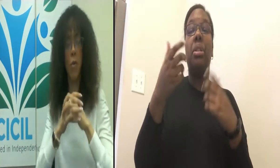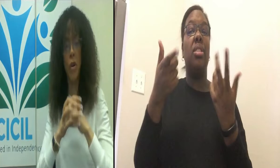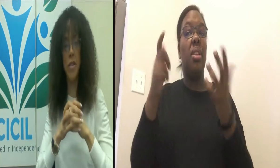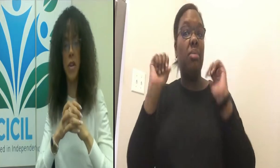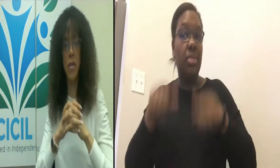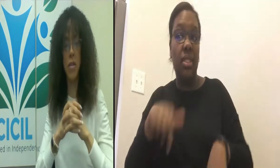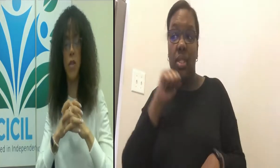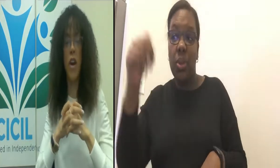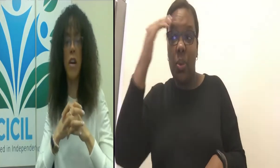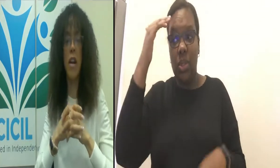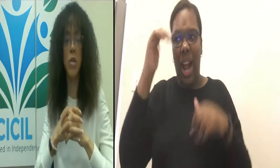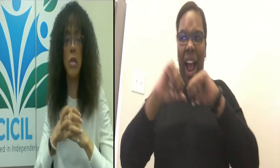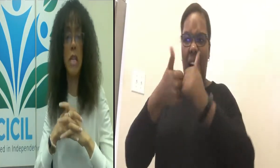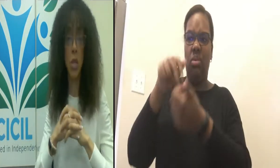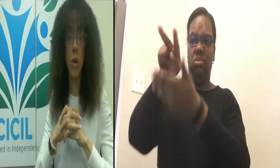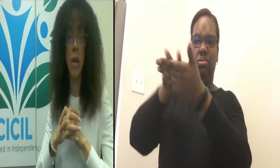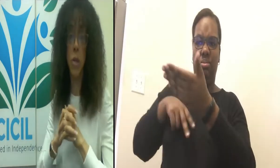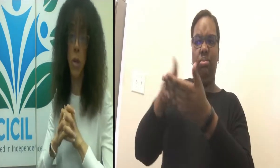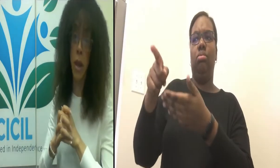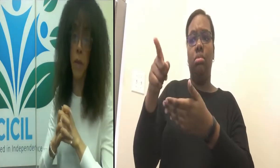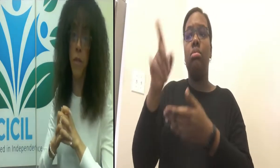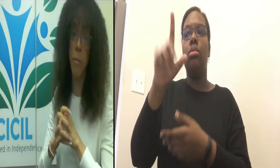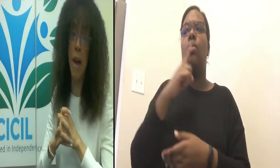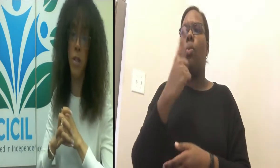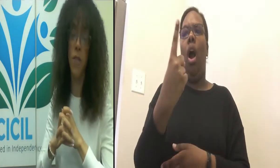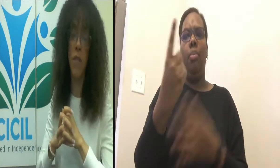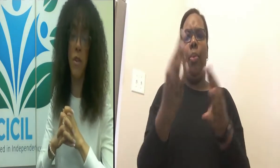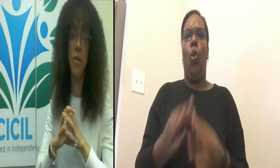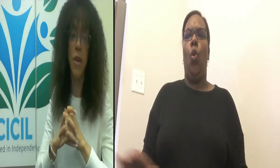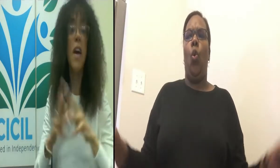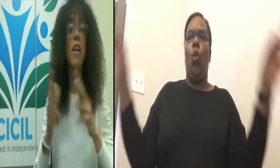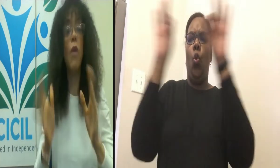place? You want to - you want to - you want to have an understanding of what an